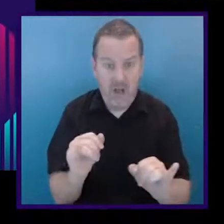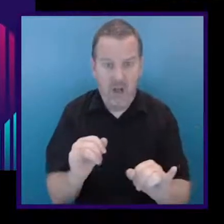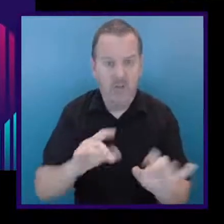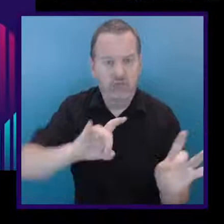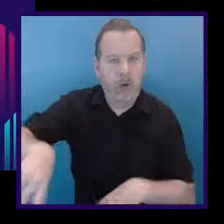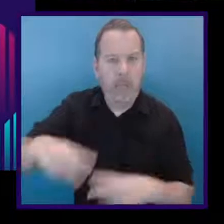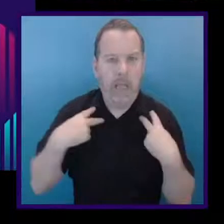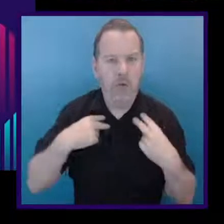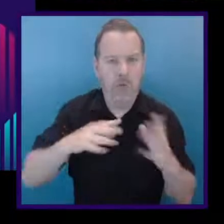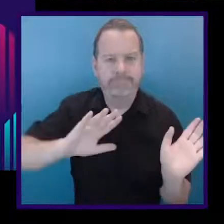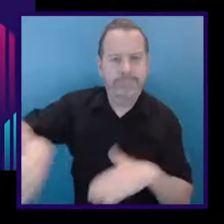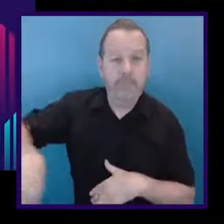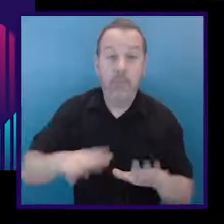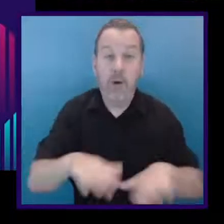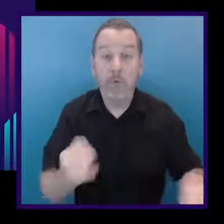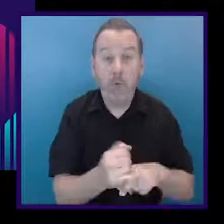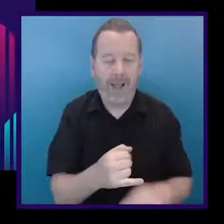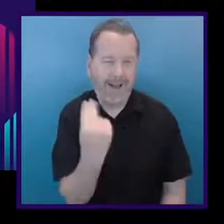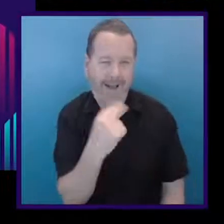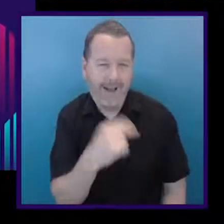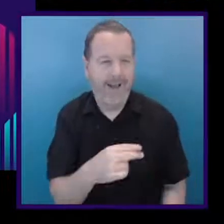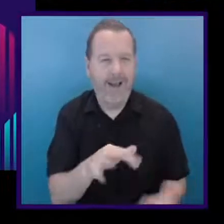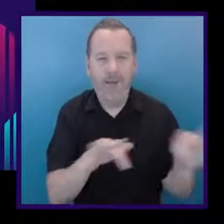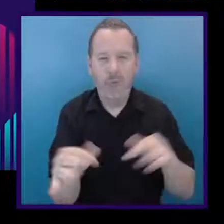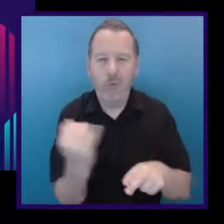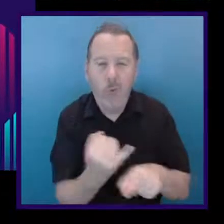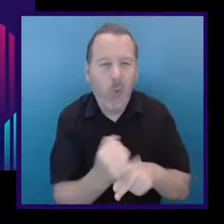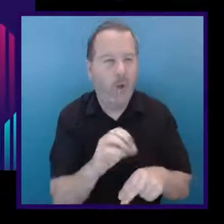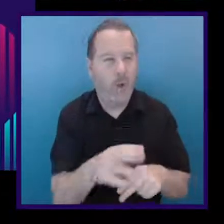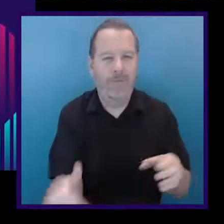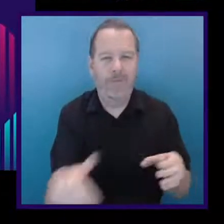school either as an after school activity or as part of class time, and it wasn't deemed